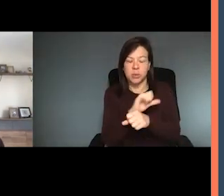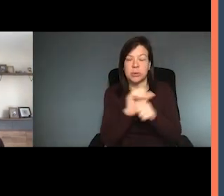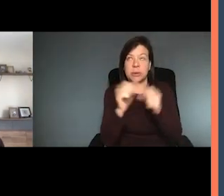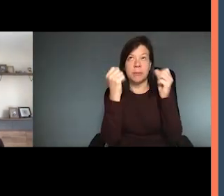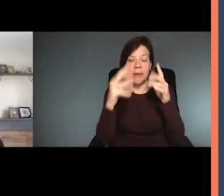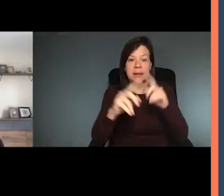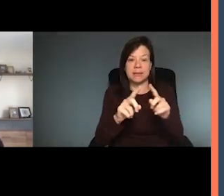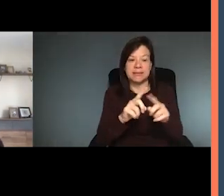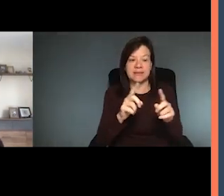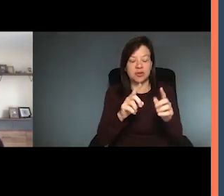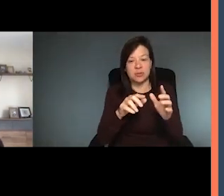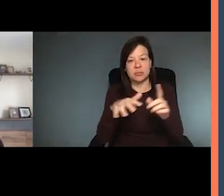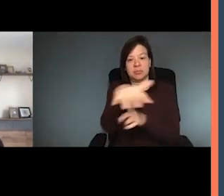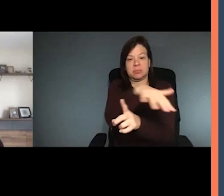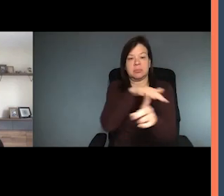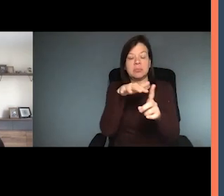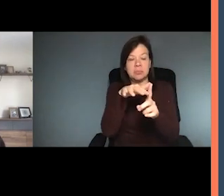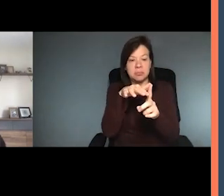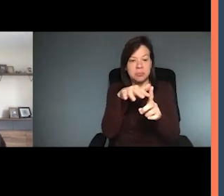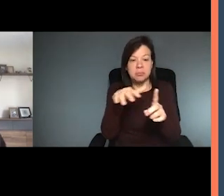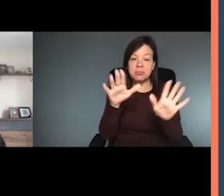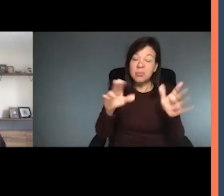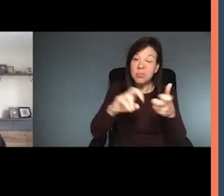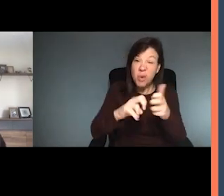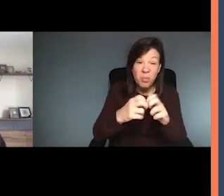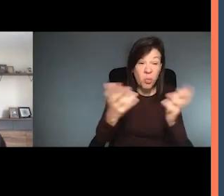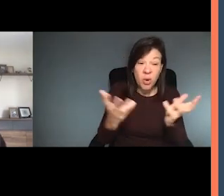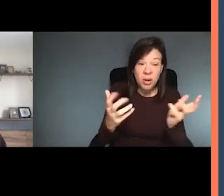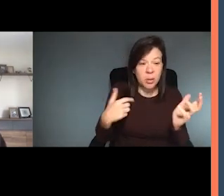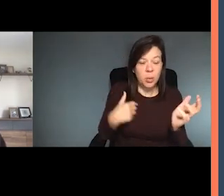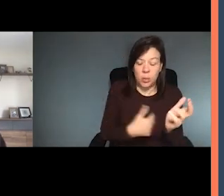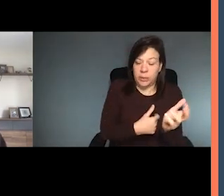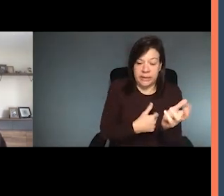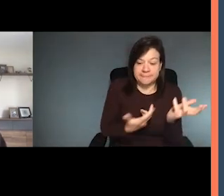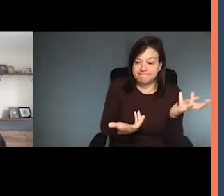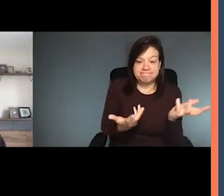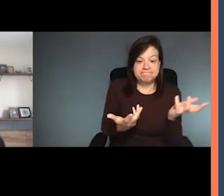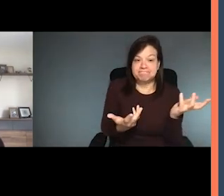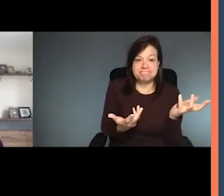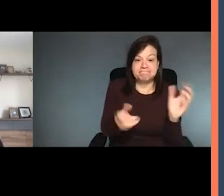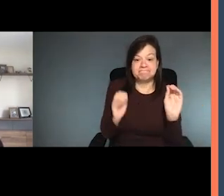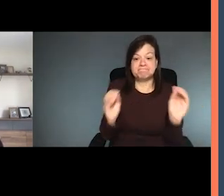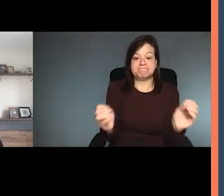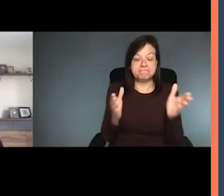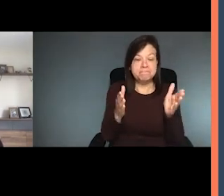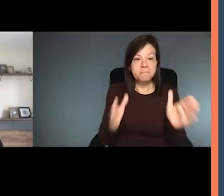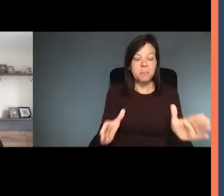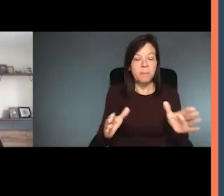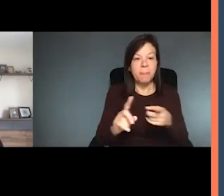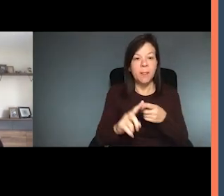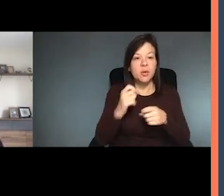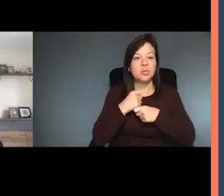THAT WE JUST DON'T HAVE A WAY OR DID NOT HAVE A WAY AT THE TIME TO GENERATE SCHEMA AT SCALE.